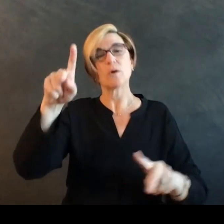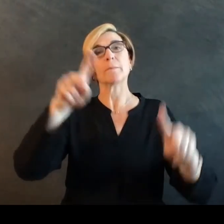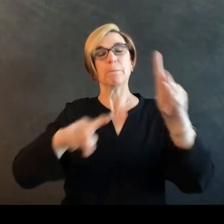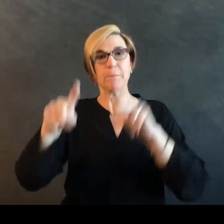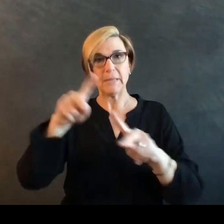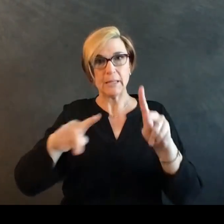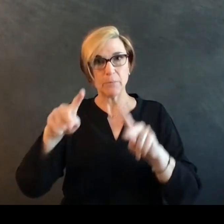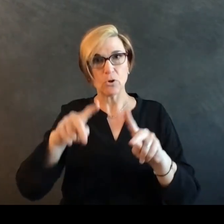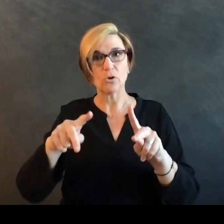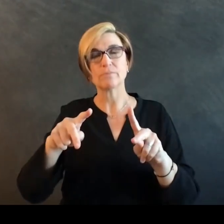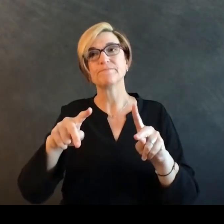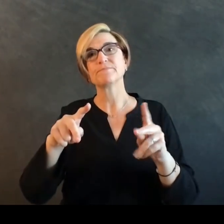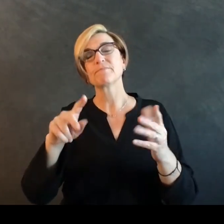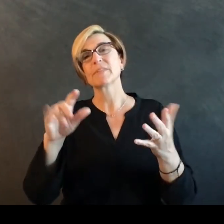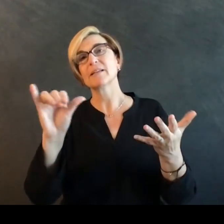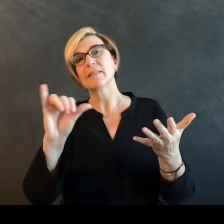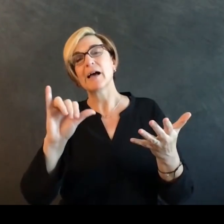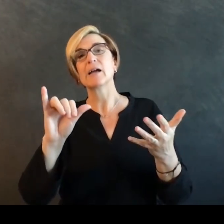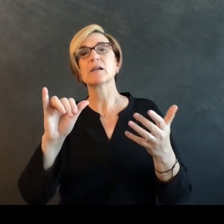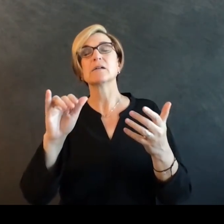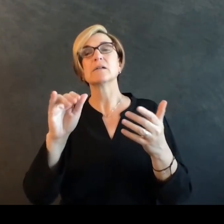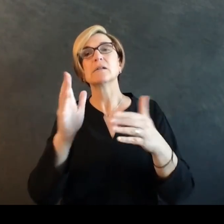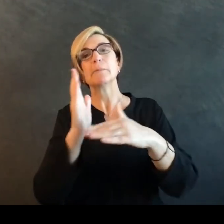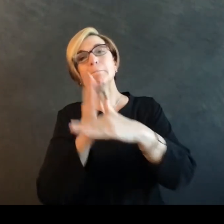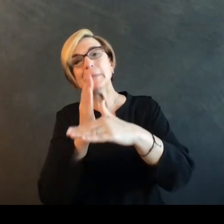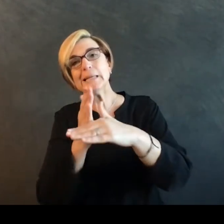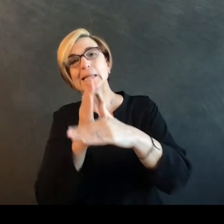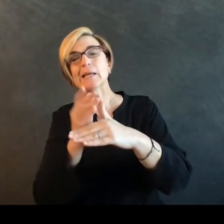larger businesses and we're very sympathetic to this that these companies